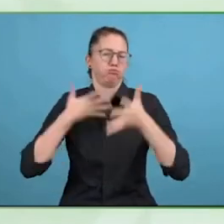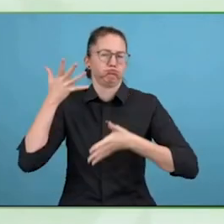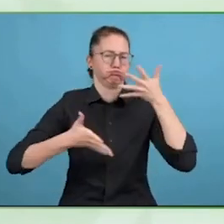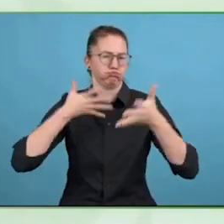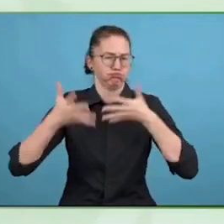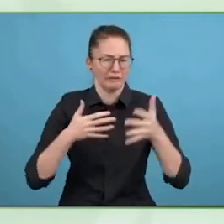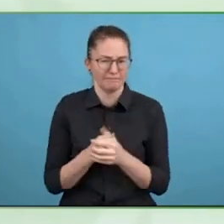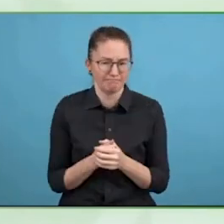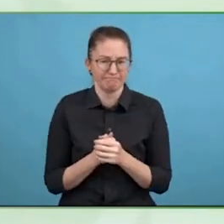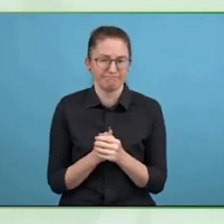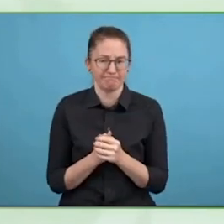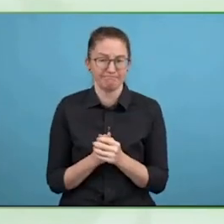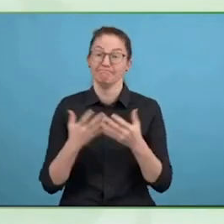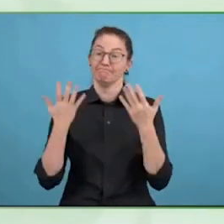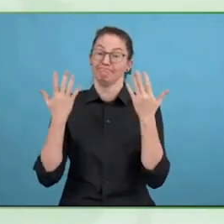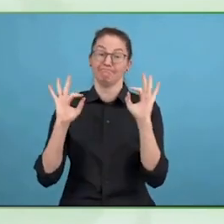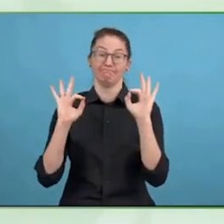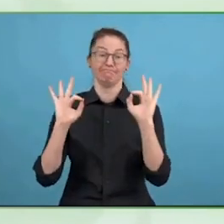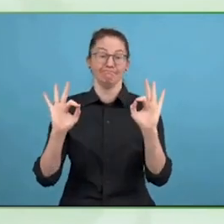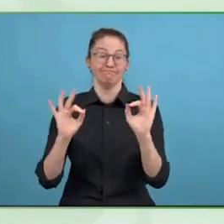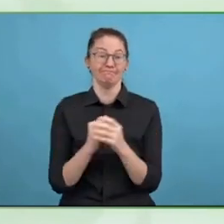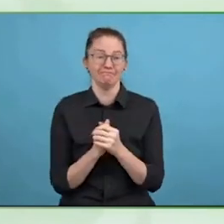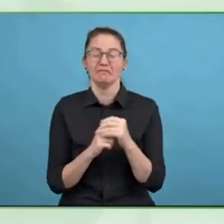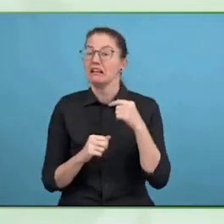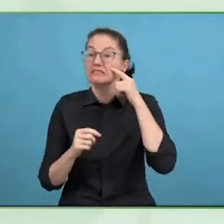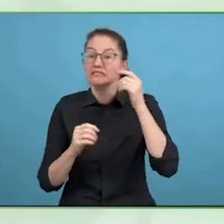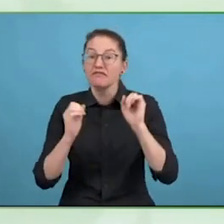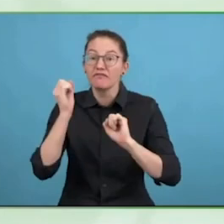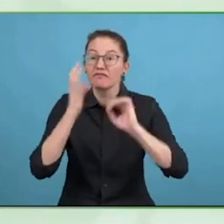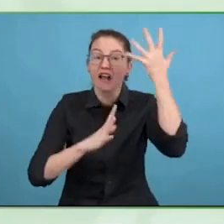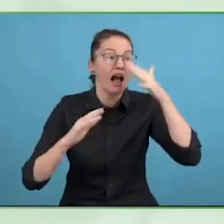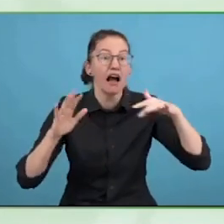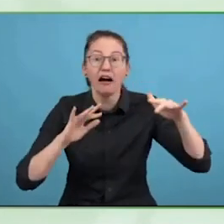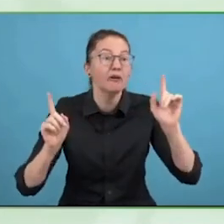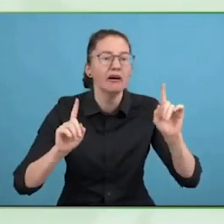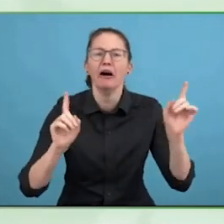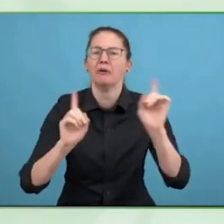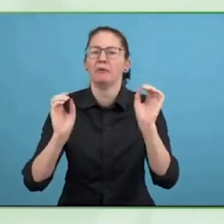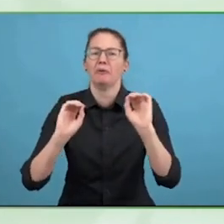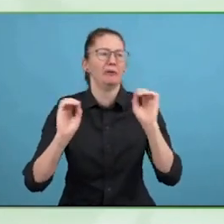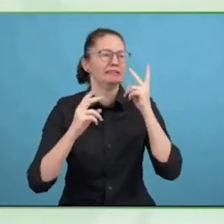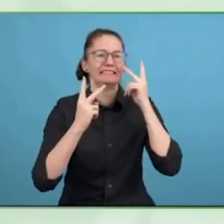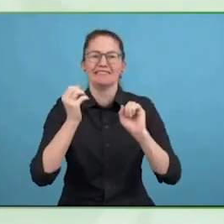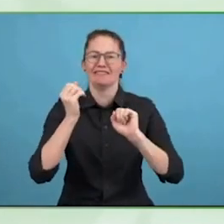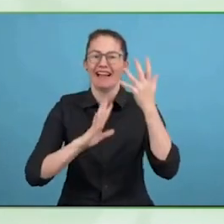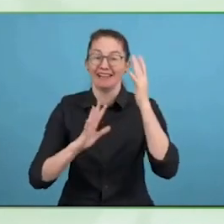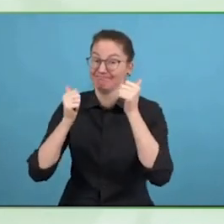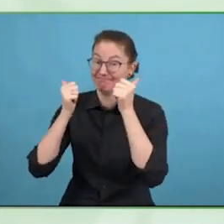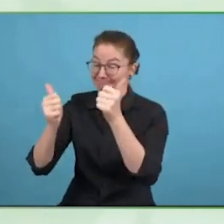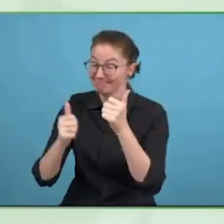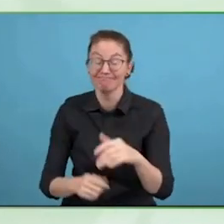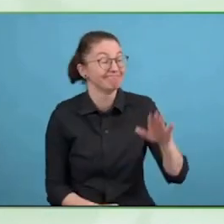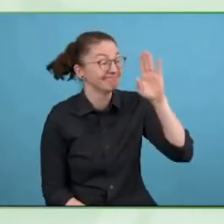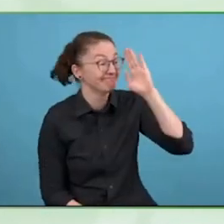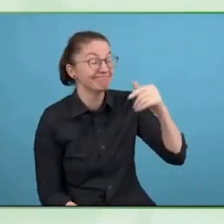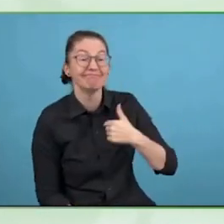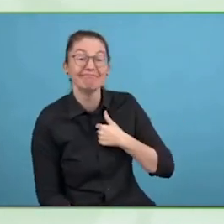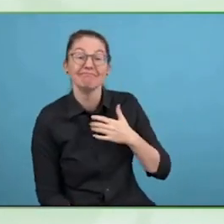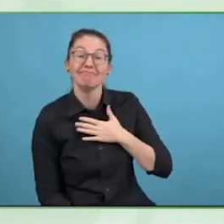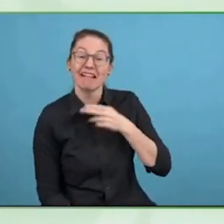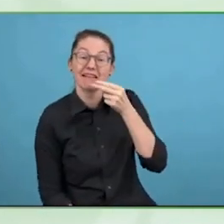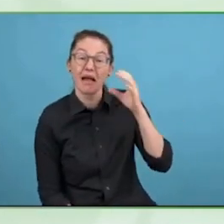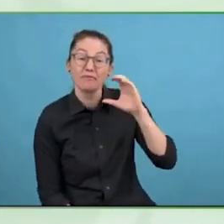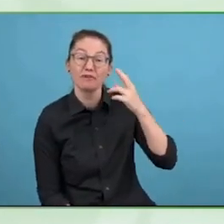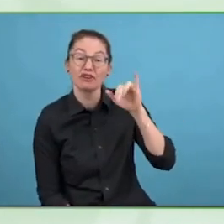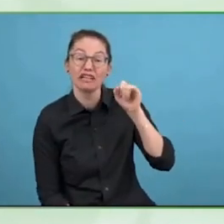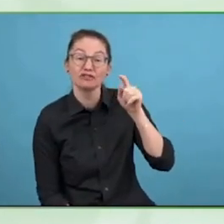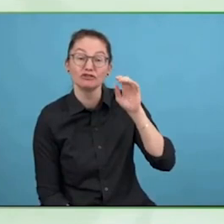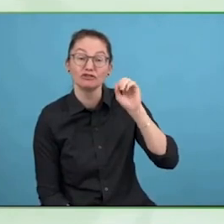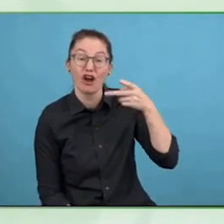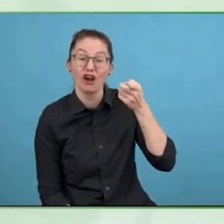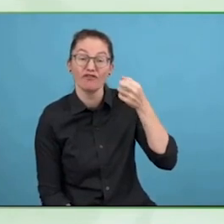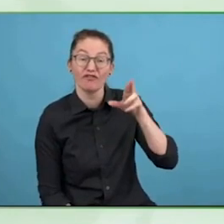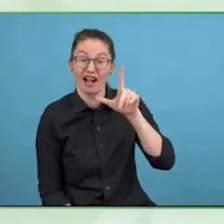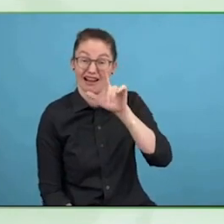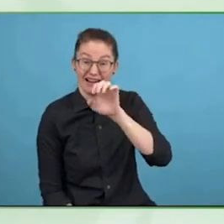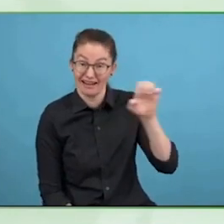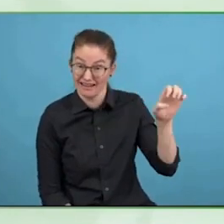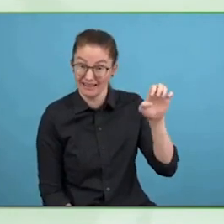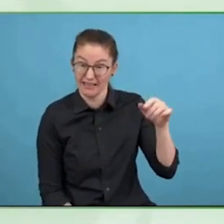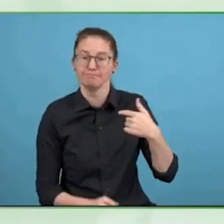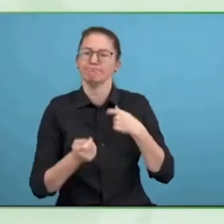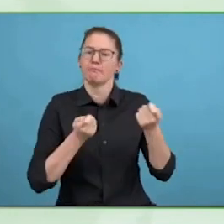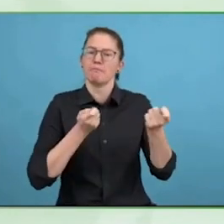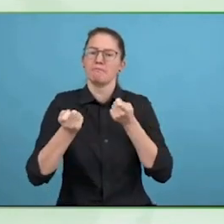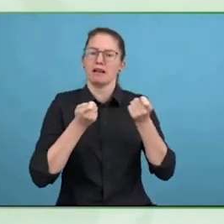known Regine for a couple of years now and we are here to talk today